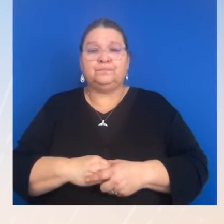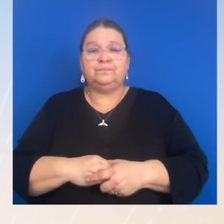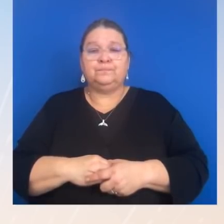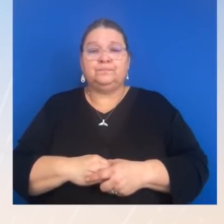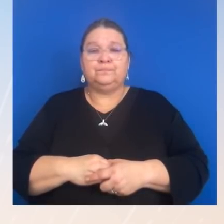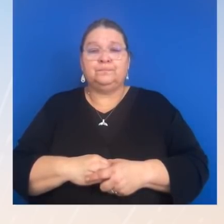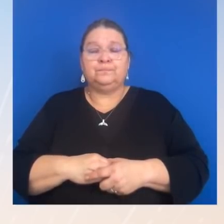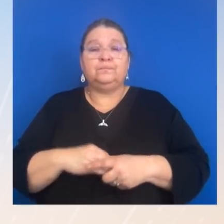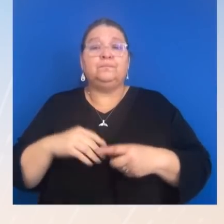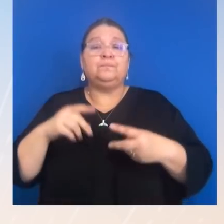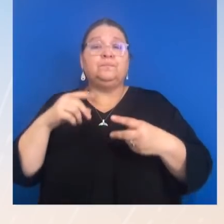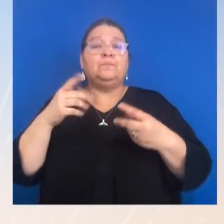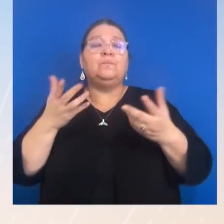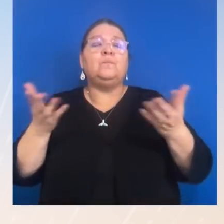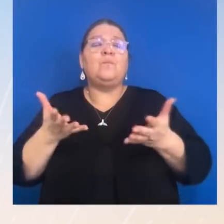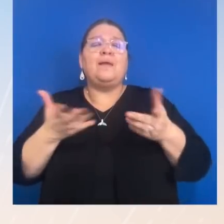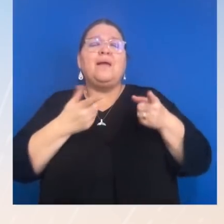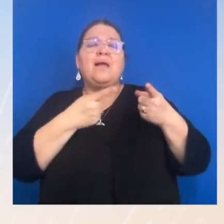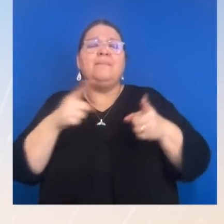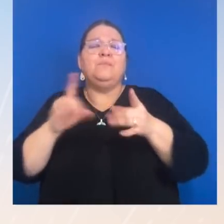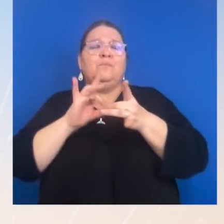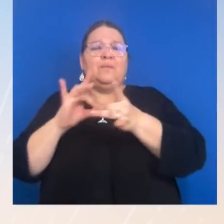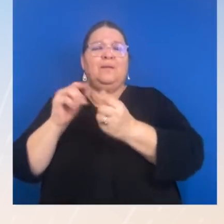if you have an update. And also what is the end goal